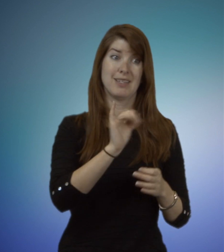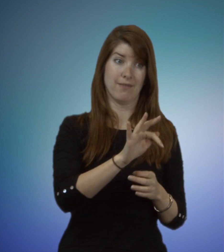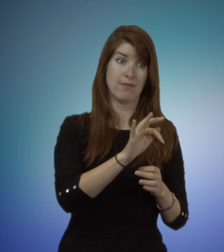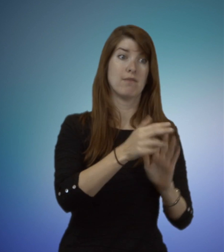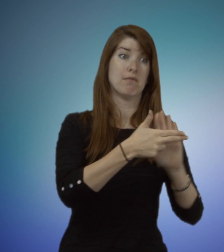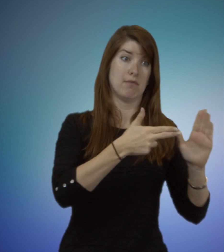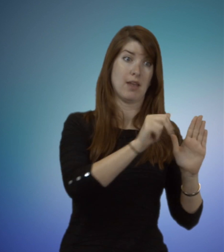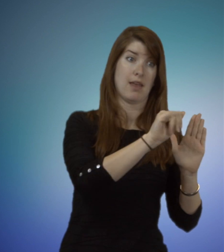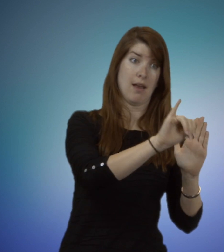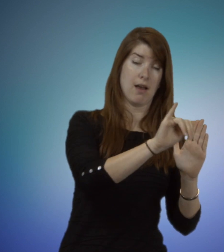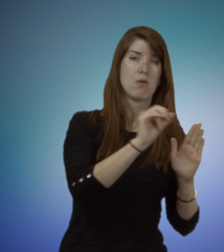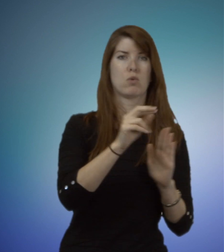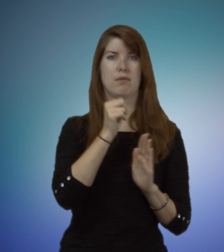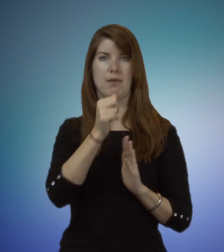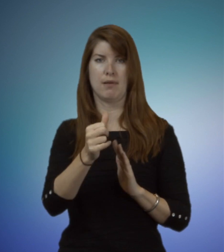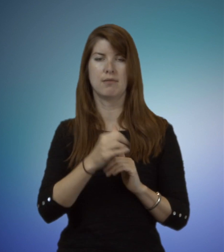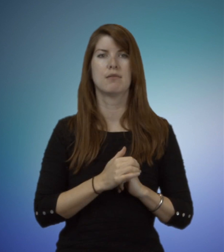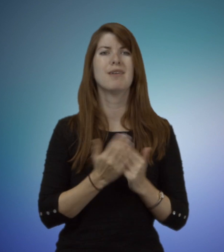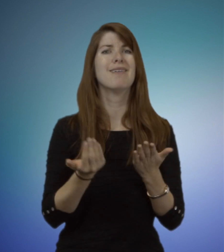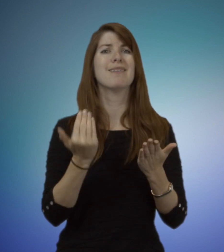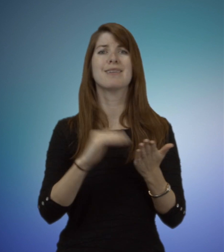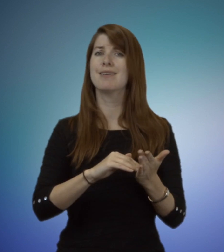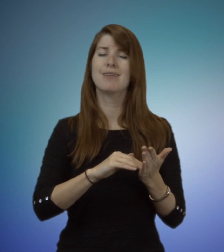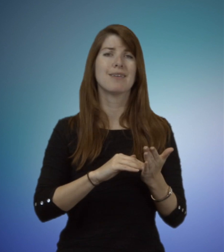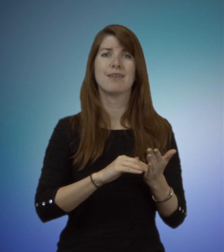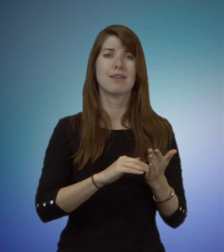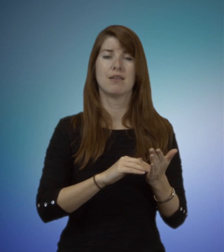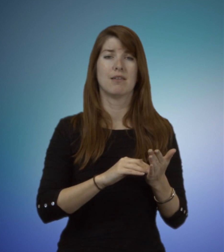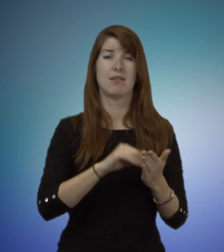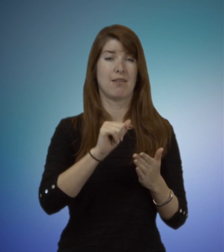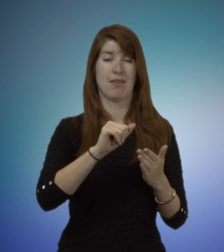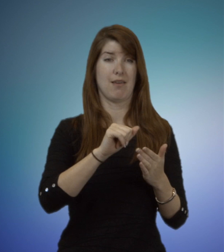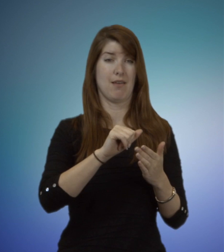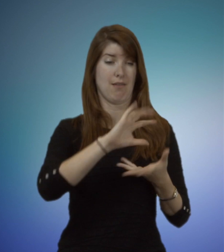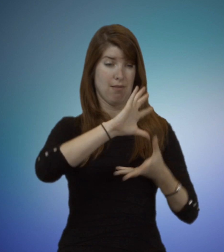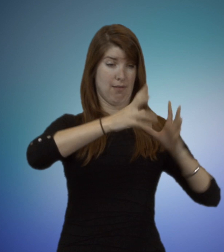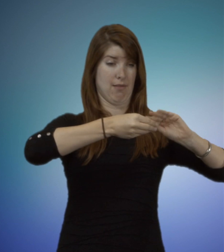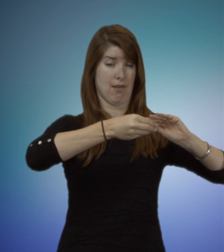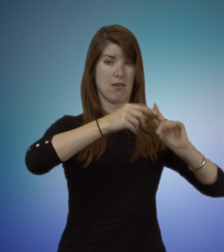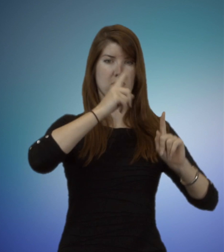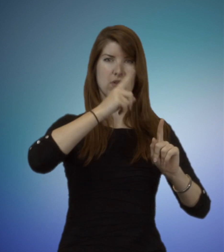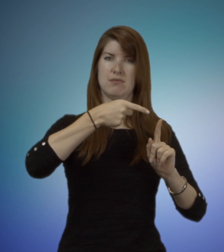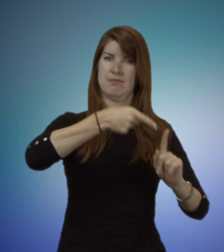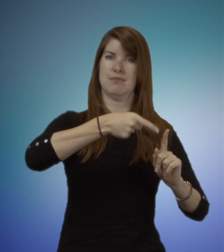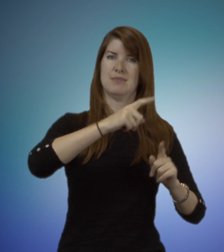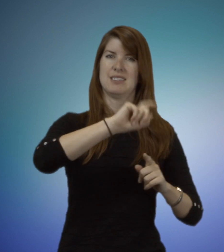So, again, all of that refers to, what we refer to in Texas as a communication evaluation.